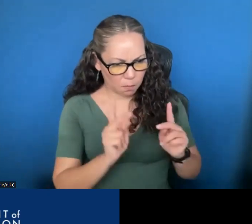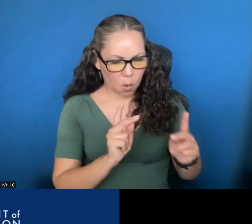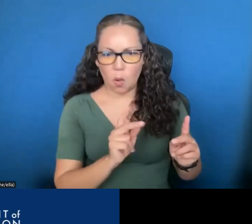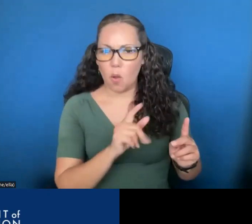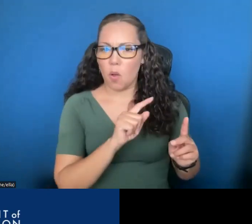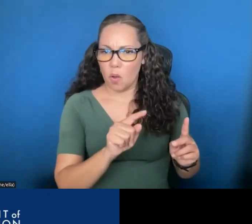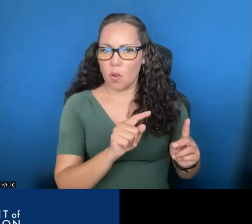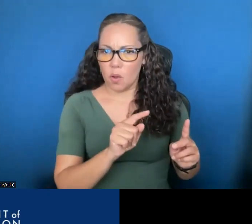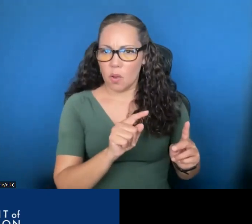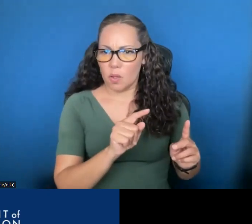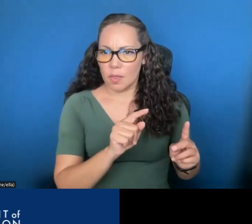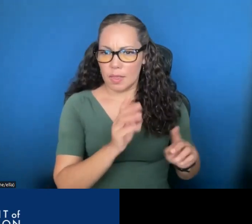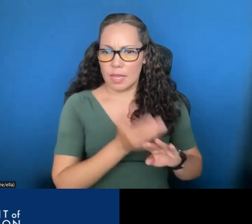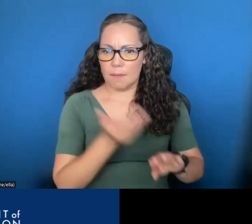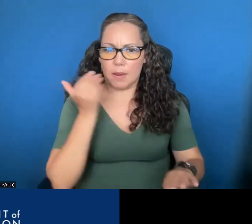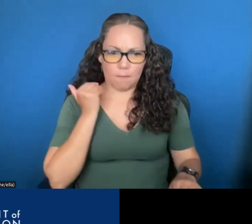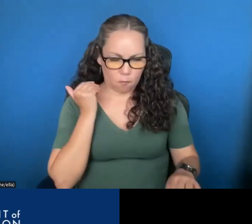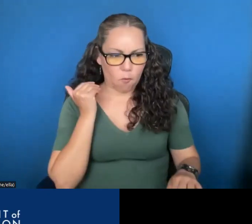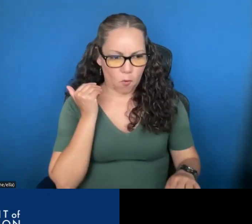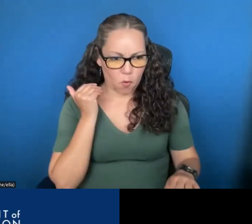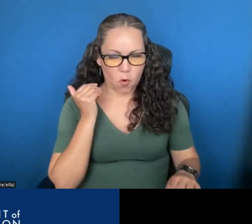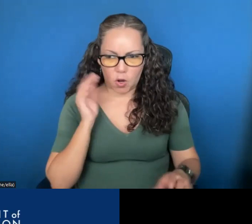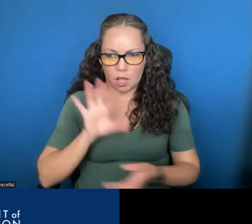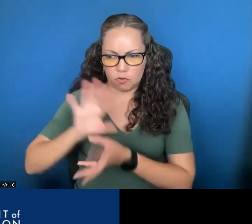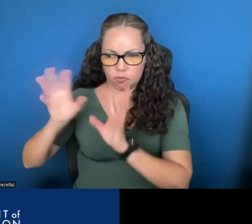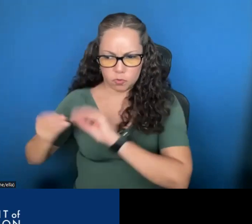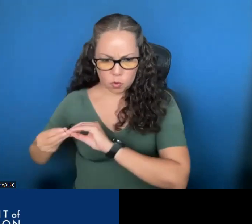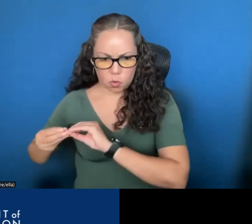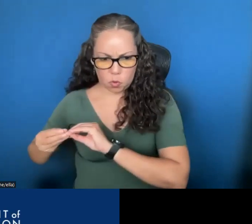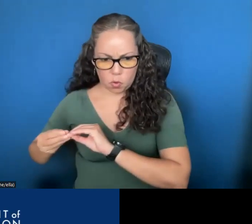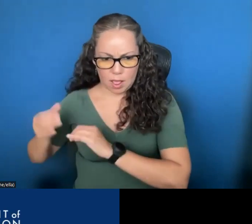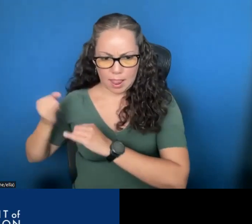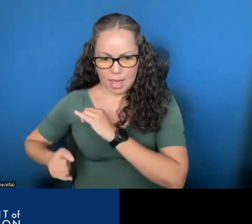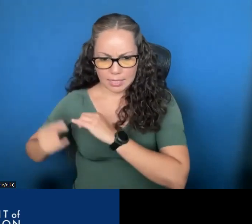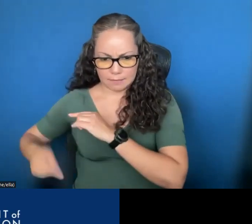number of people they served total in the last fiscal year so halfway through the year they've